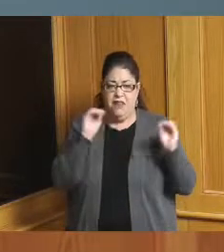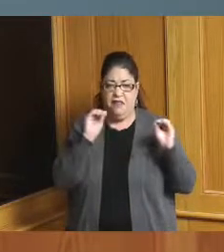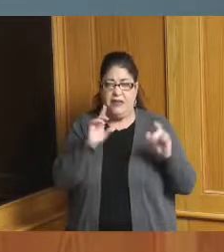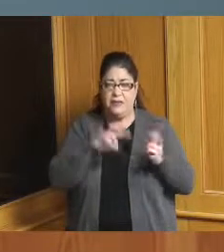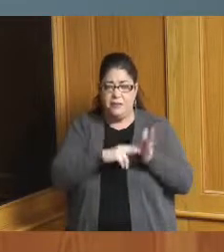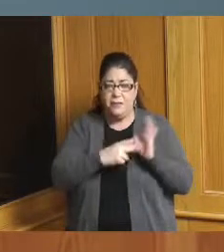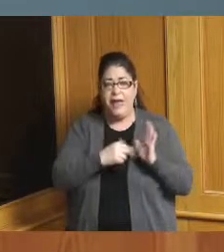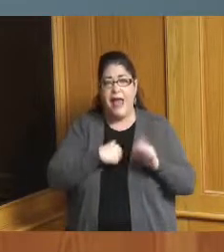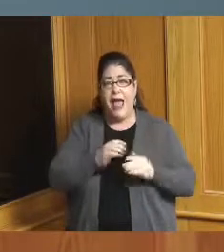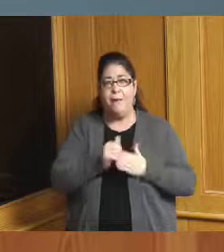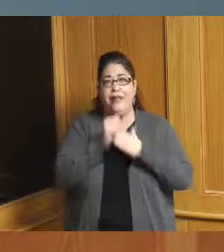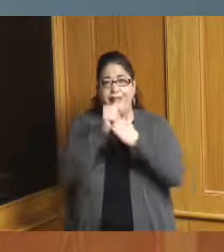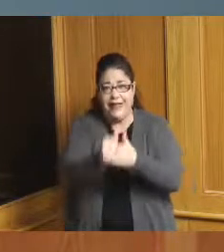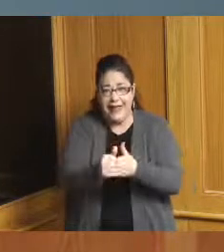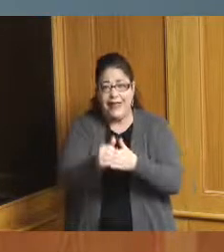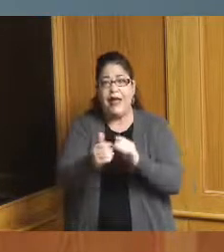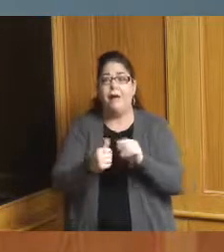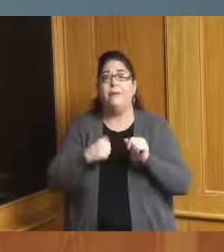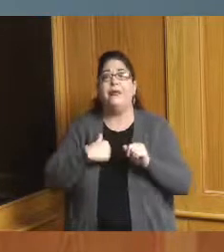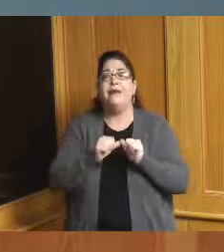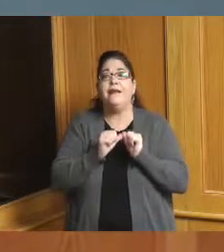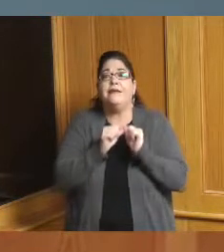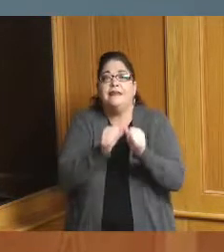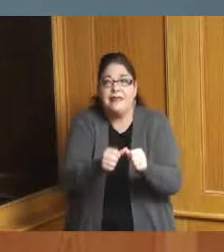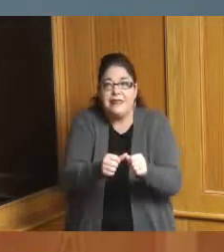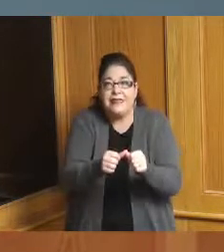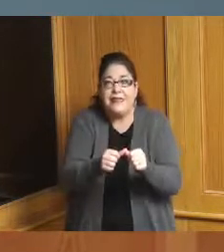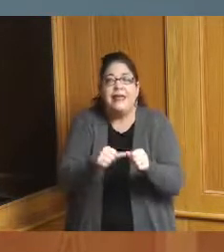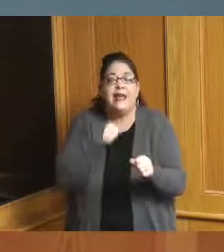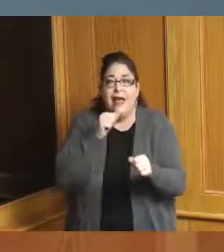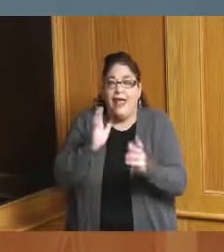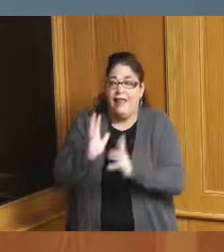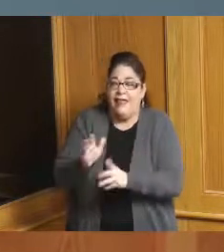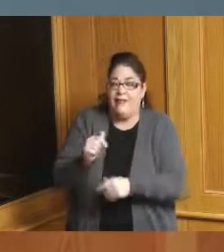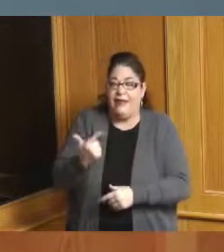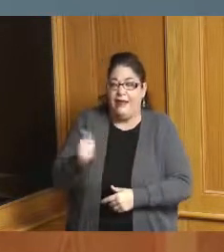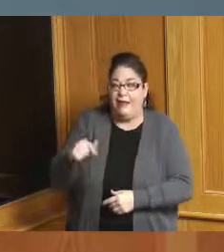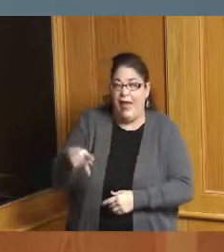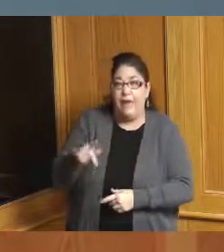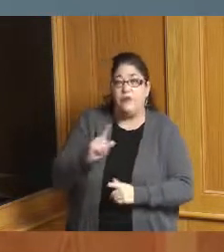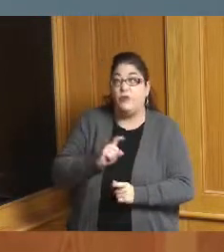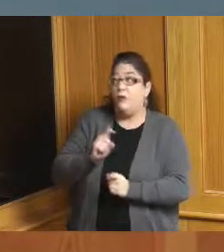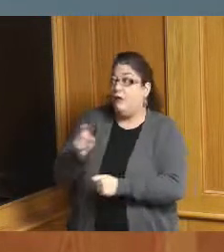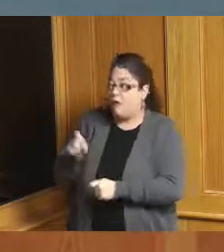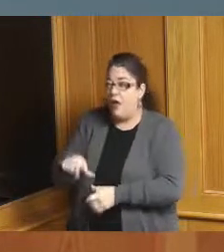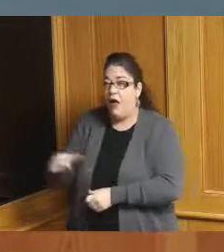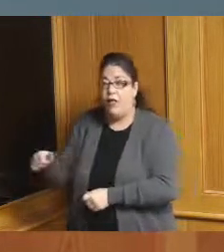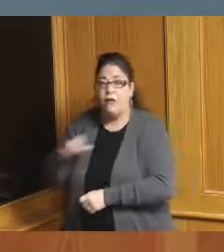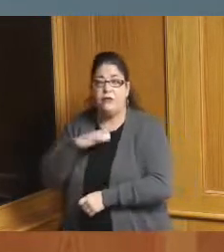consistency and not wanting to leave any gaps and want to continue when this is if it's right why